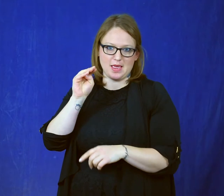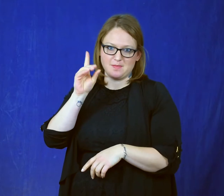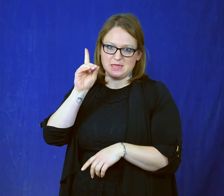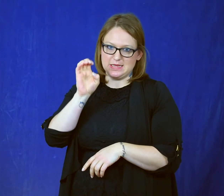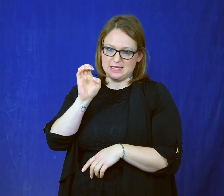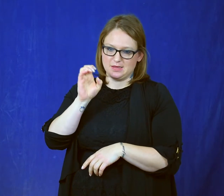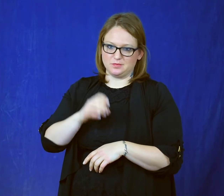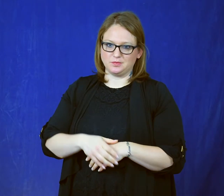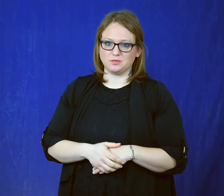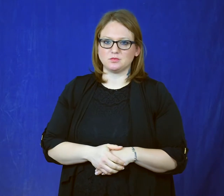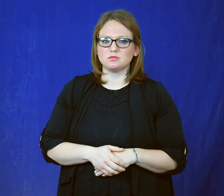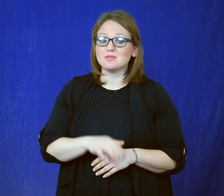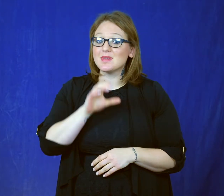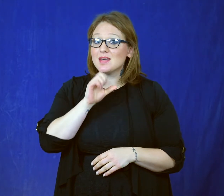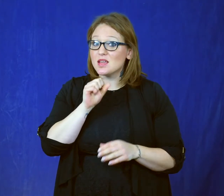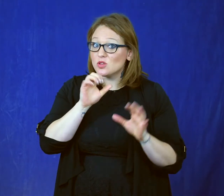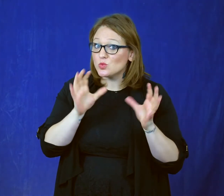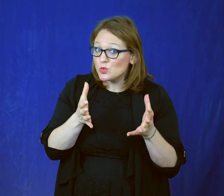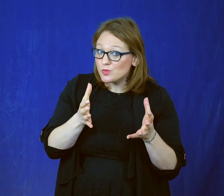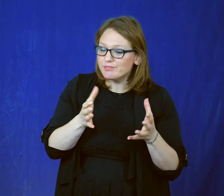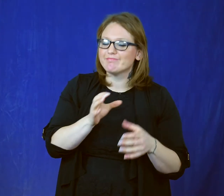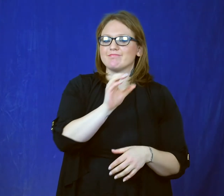to children from age 0-3.